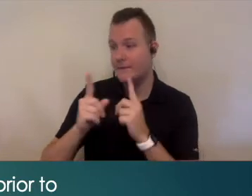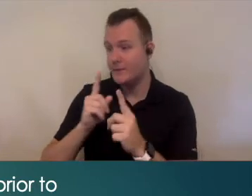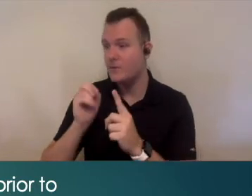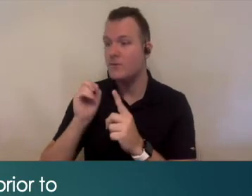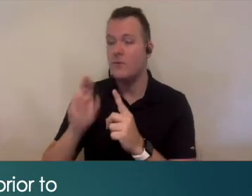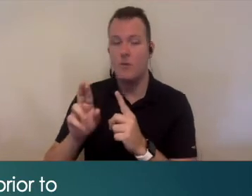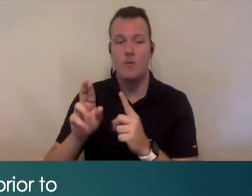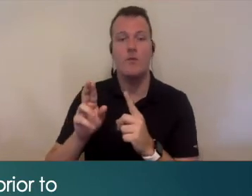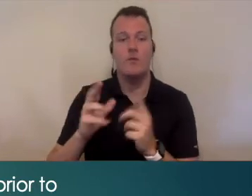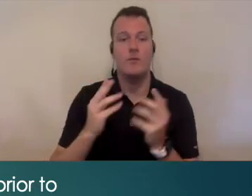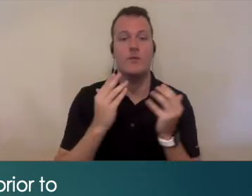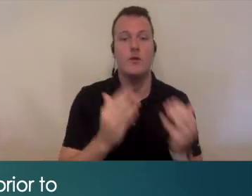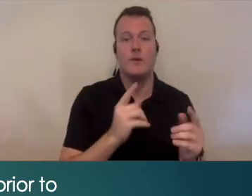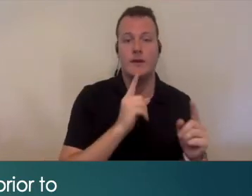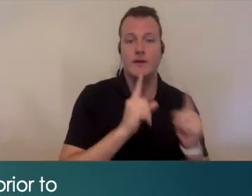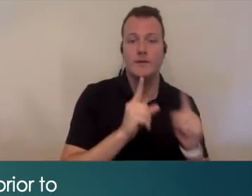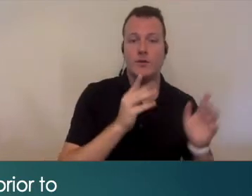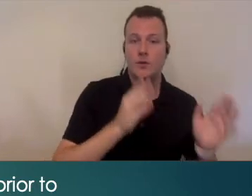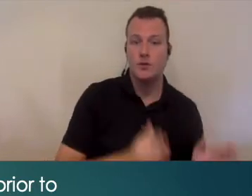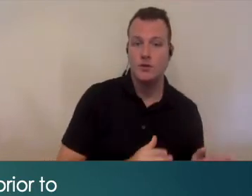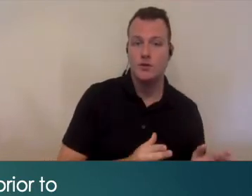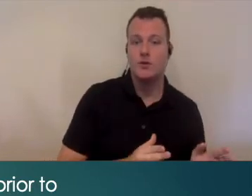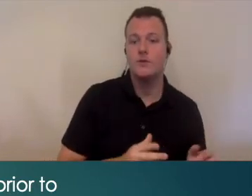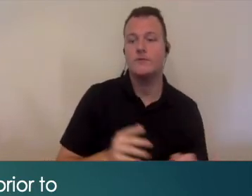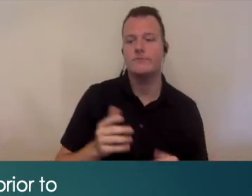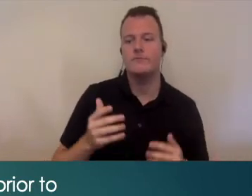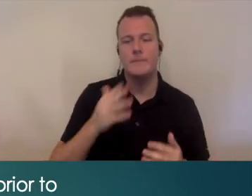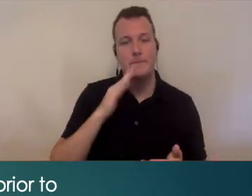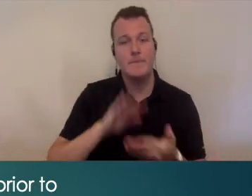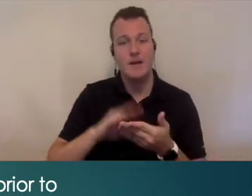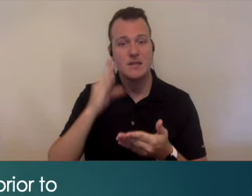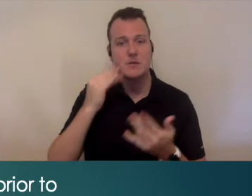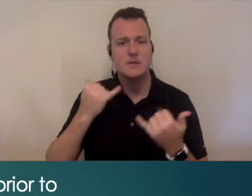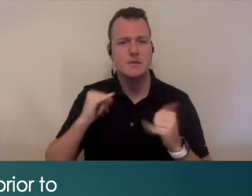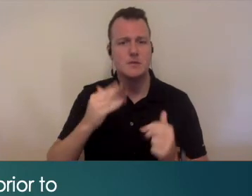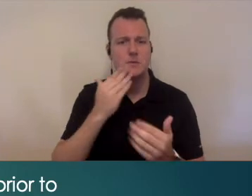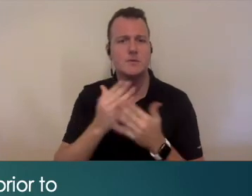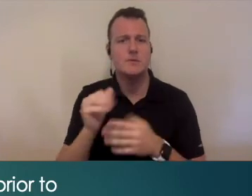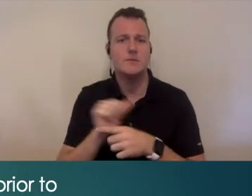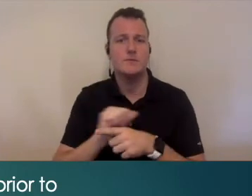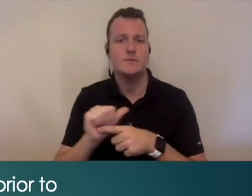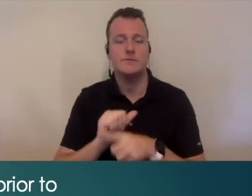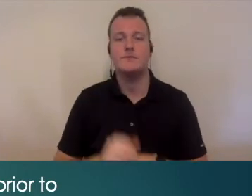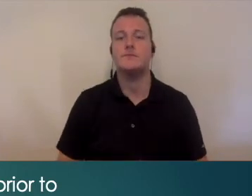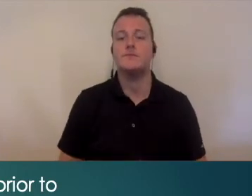you're doing the interviewing, those bad ones can be good practice too. One thing